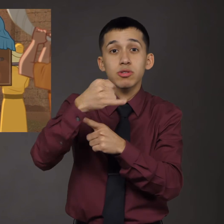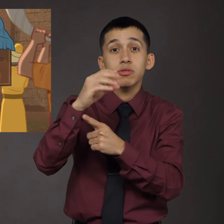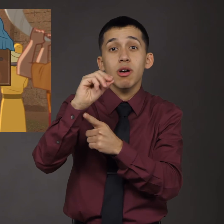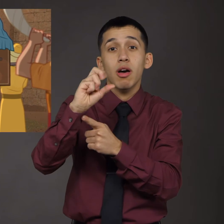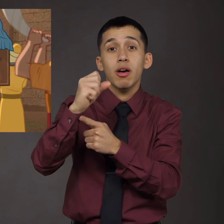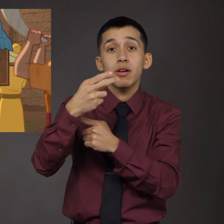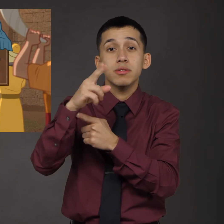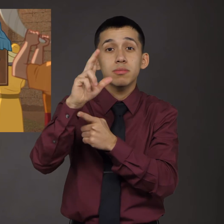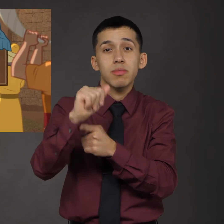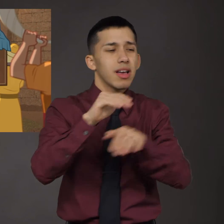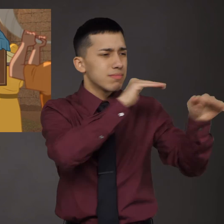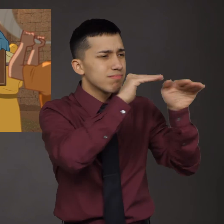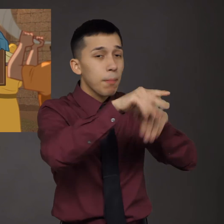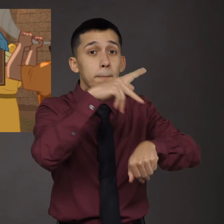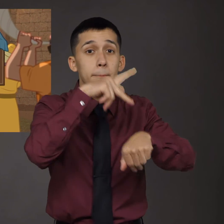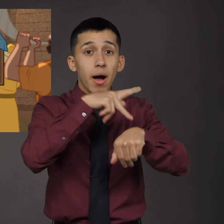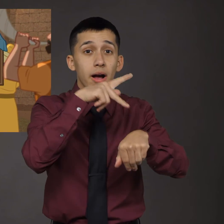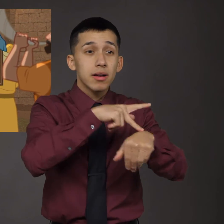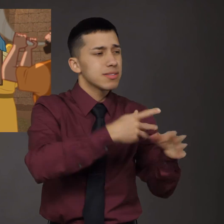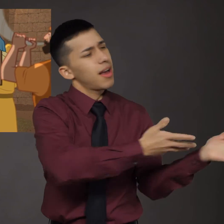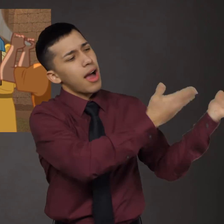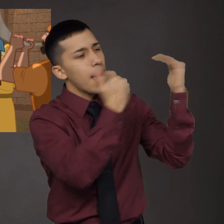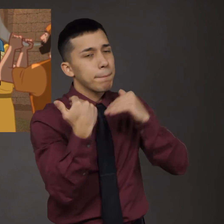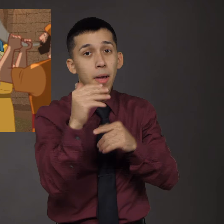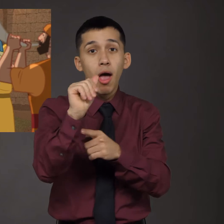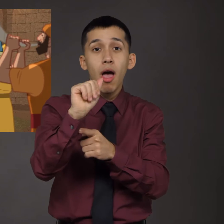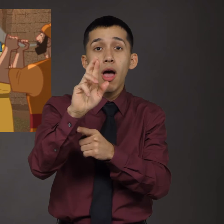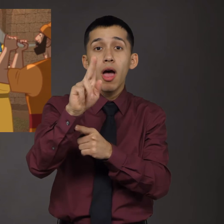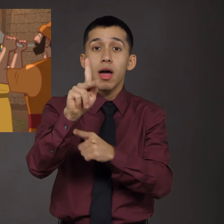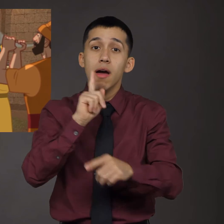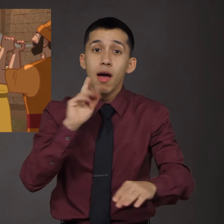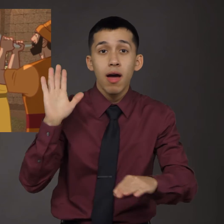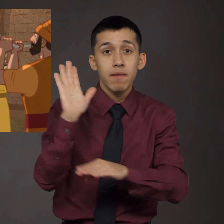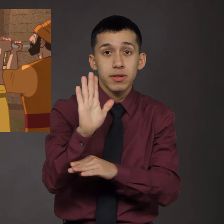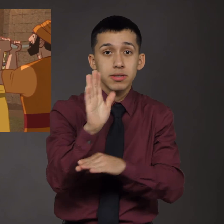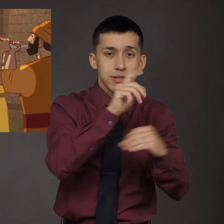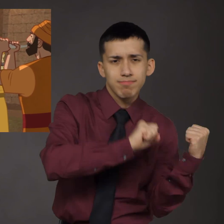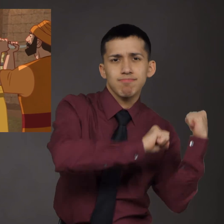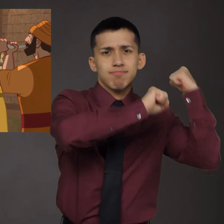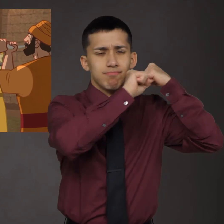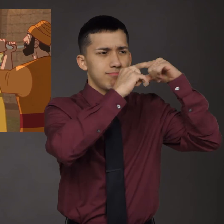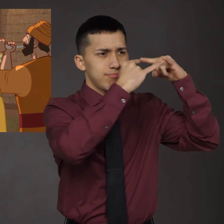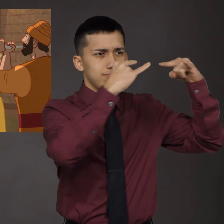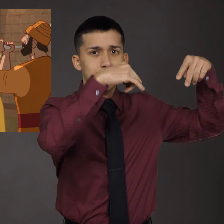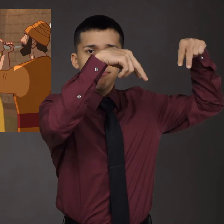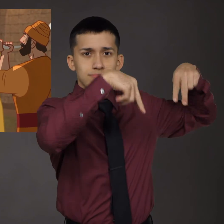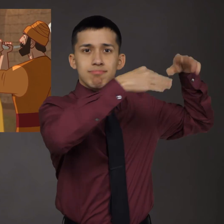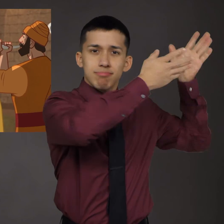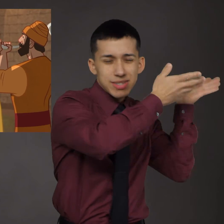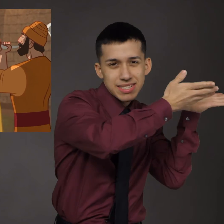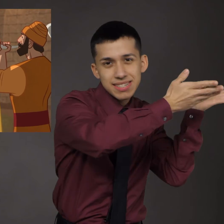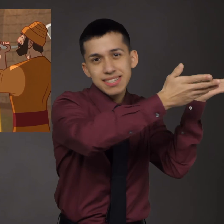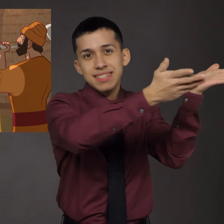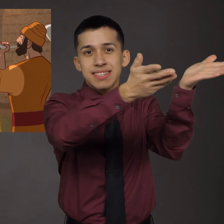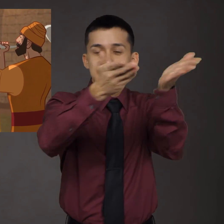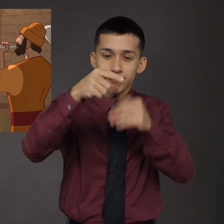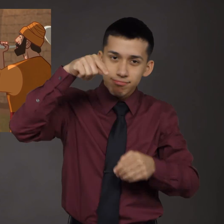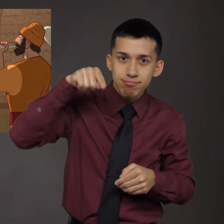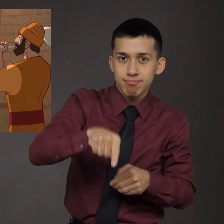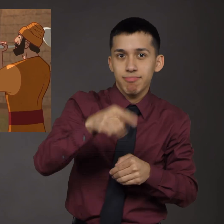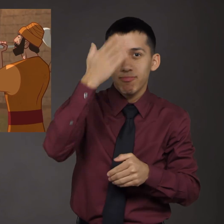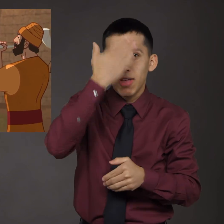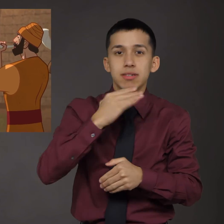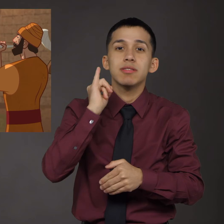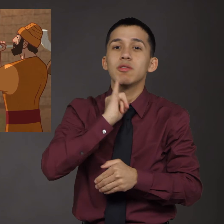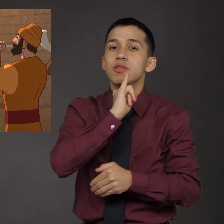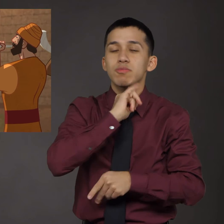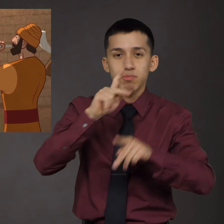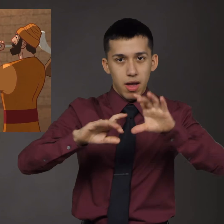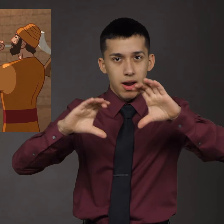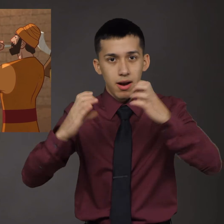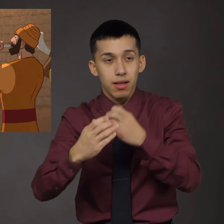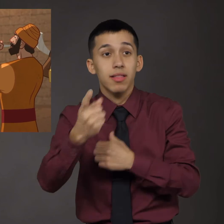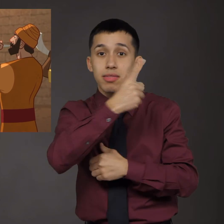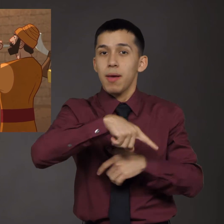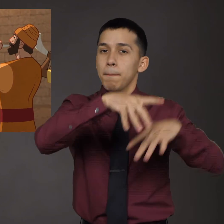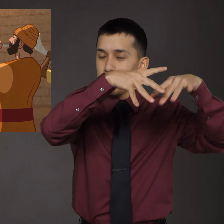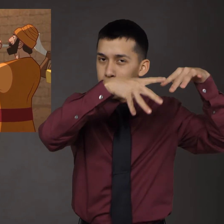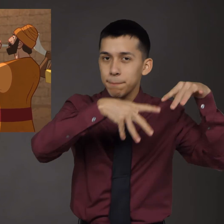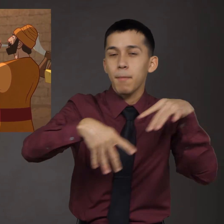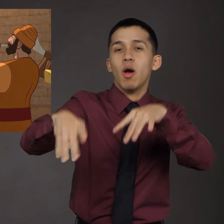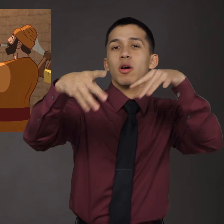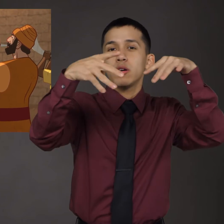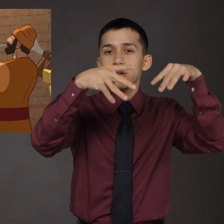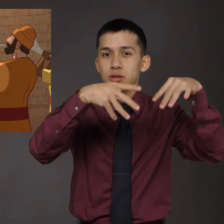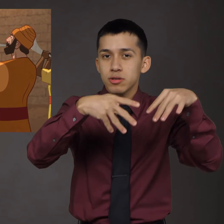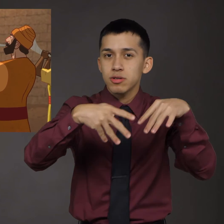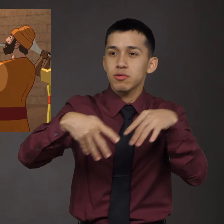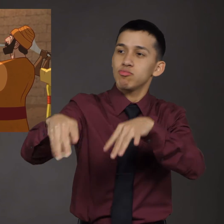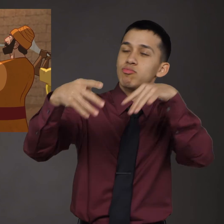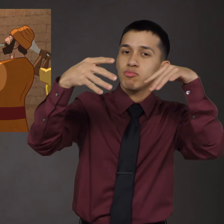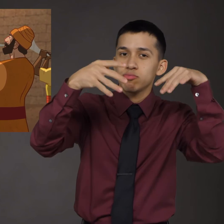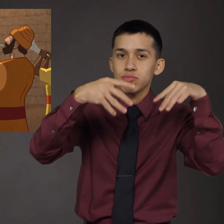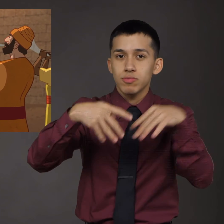Joshua told the priests to carry the ark of the covenant in front of the Israelites.